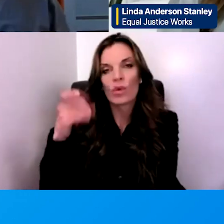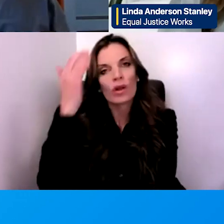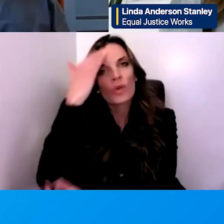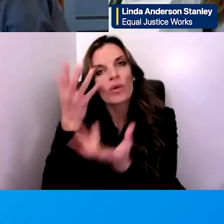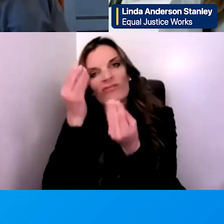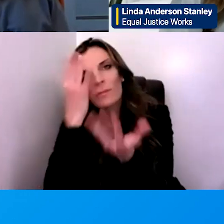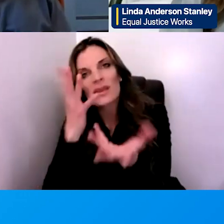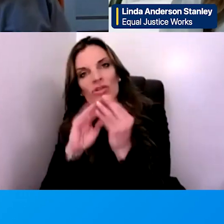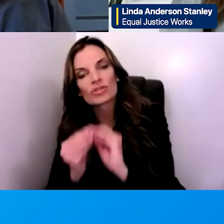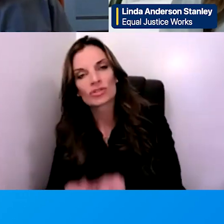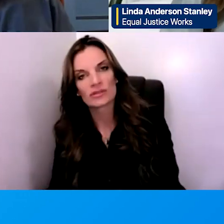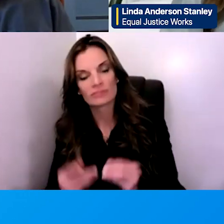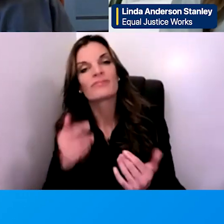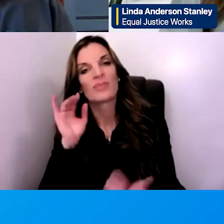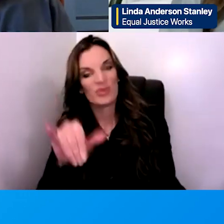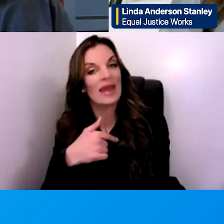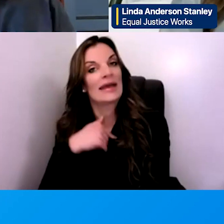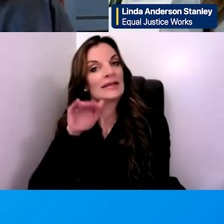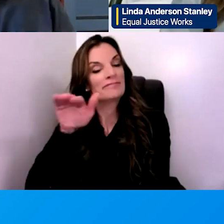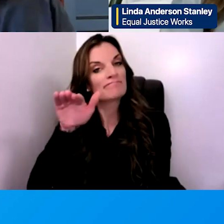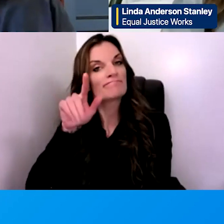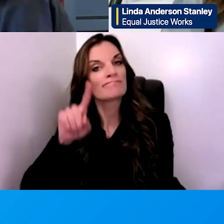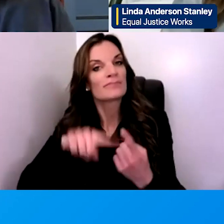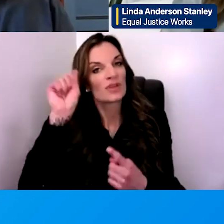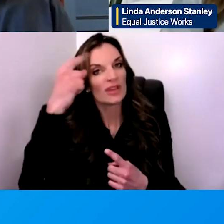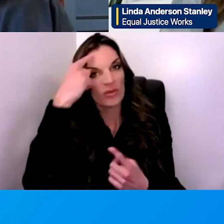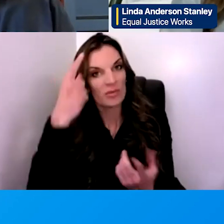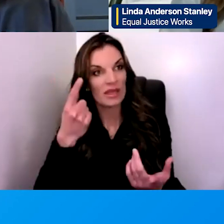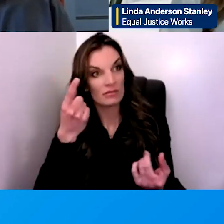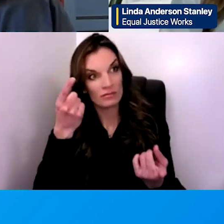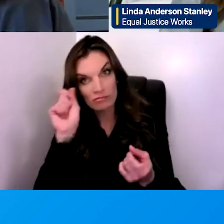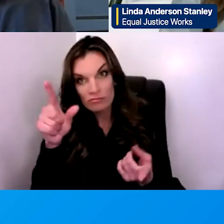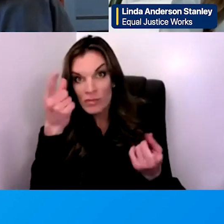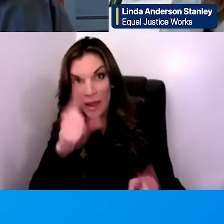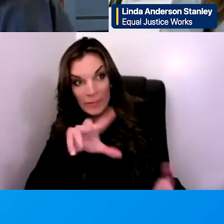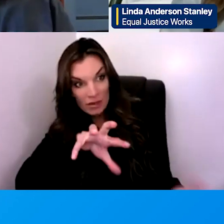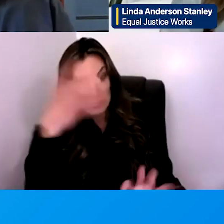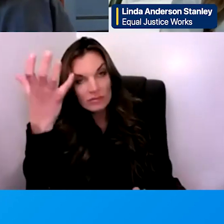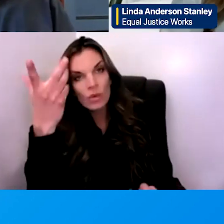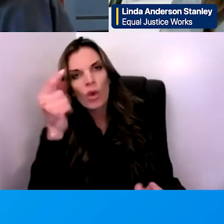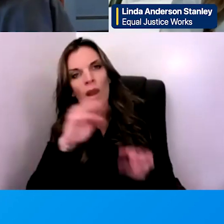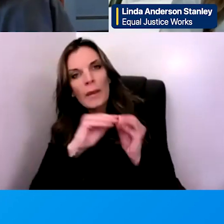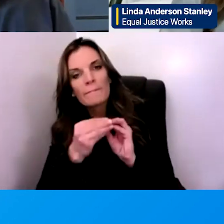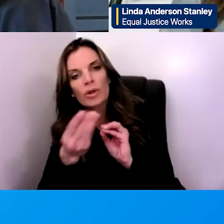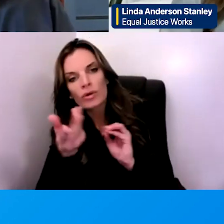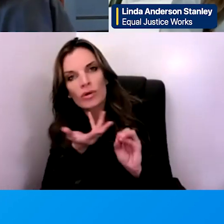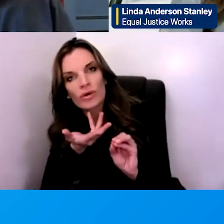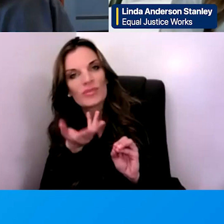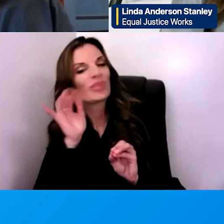on data about who was being left behind in the aftermath of disasters. That was not a very good